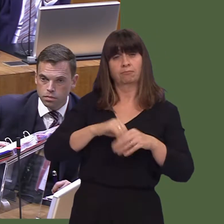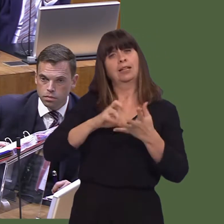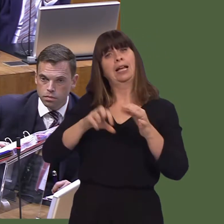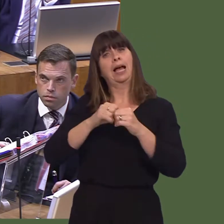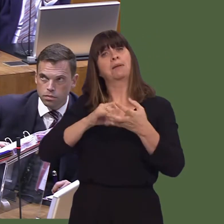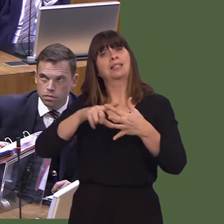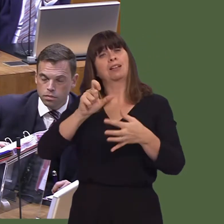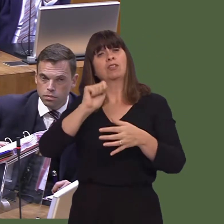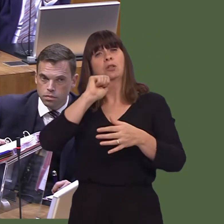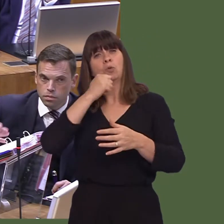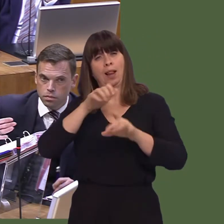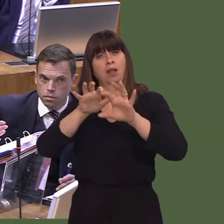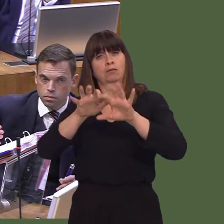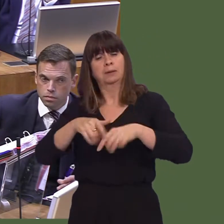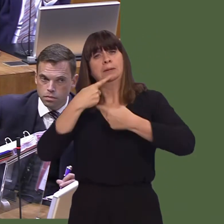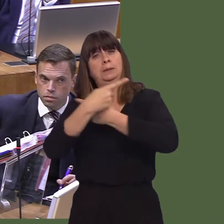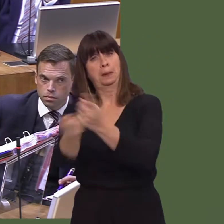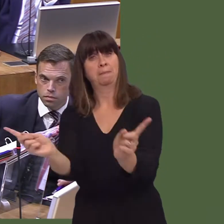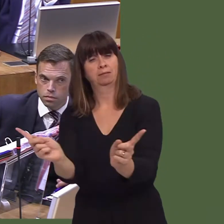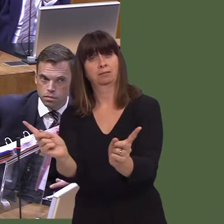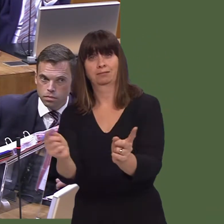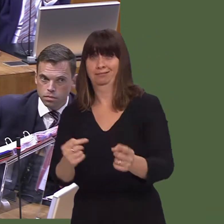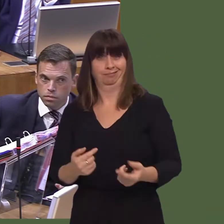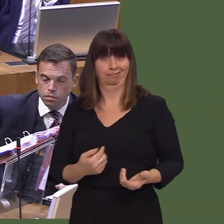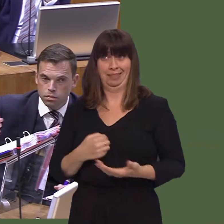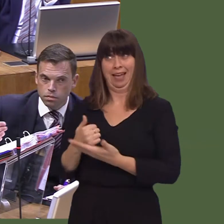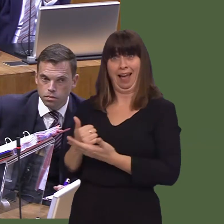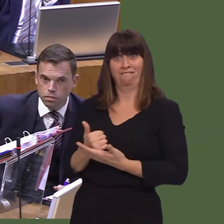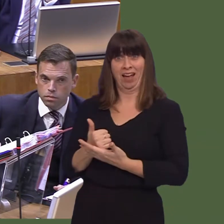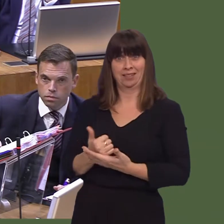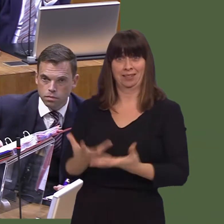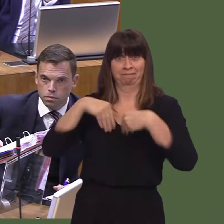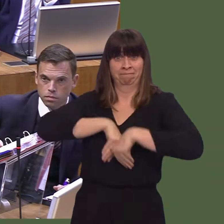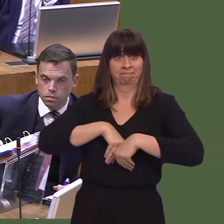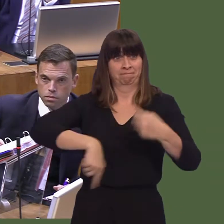light of that advice, but I don't have that advice yet, so I'm not in a position to say anything more about it.